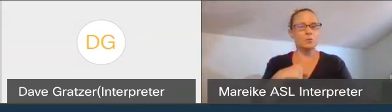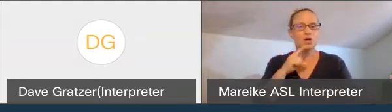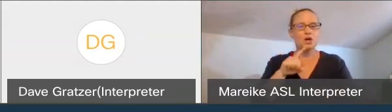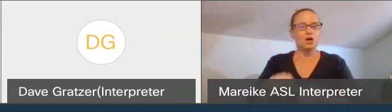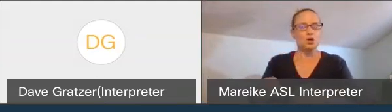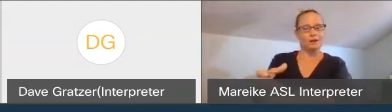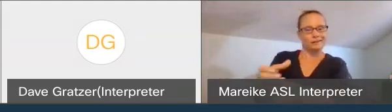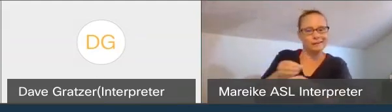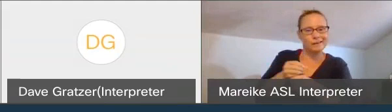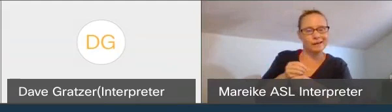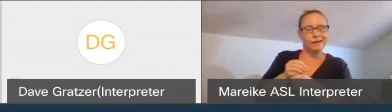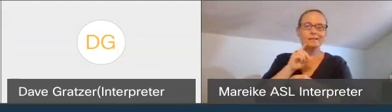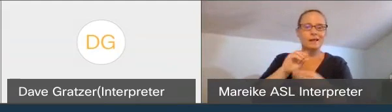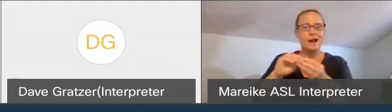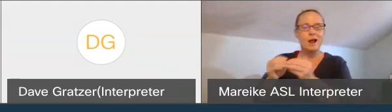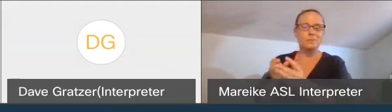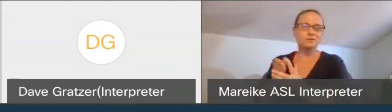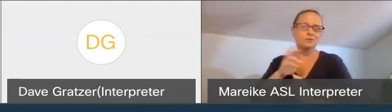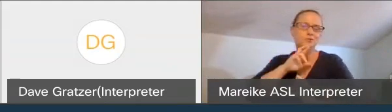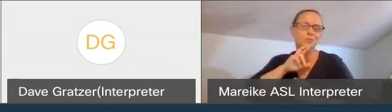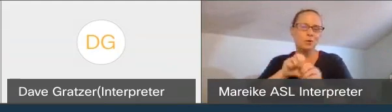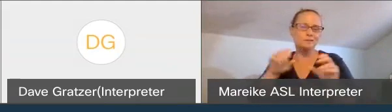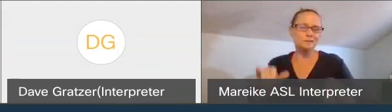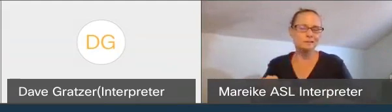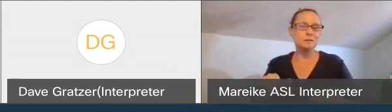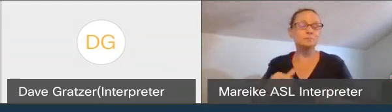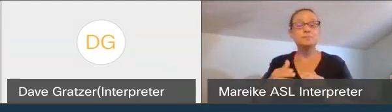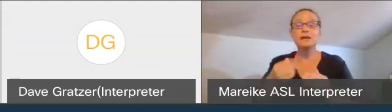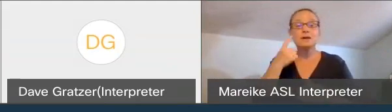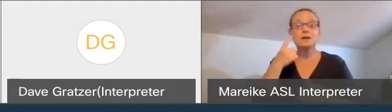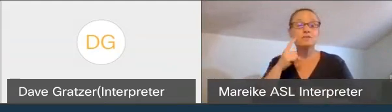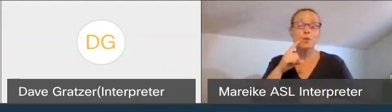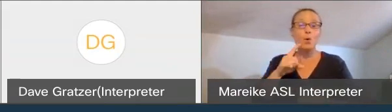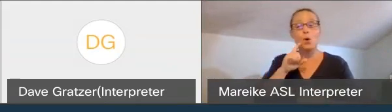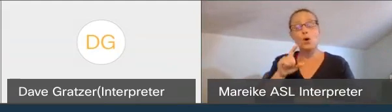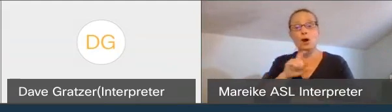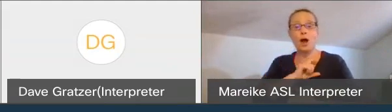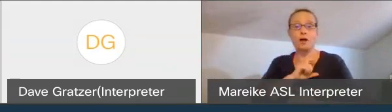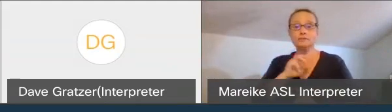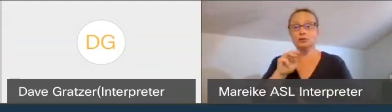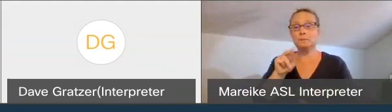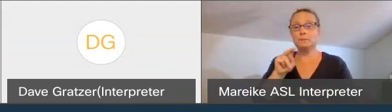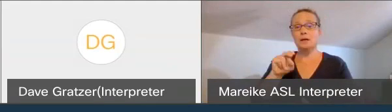through our reporting systems. And even for Officer Mansur and I, um, our numbers are underreported